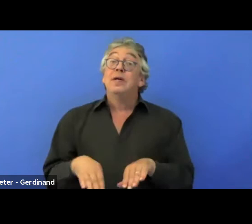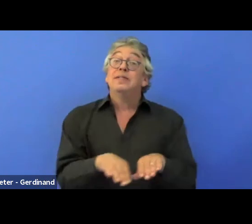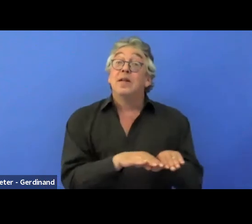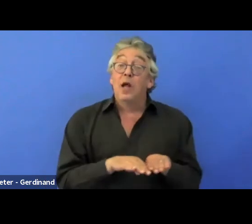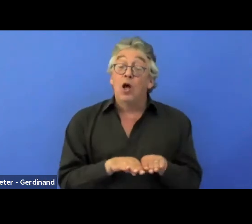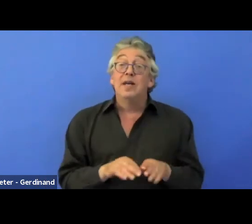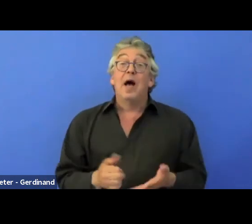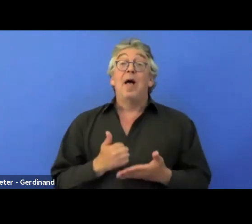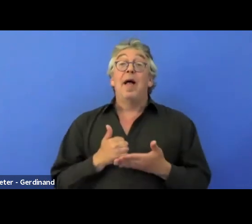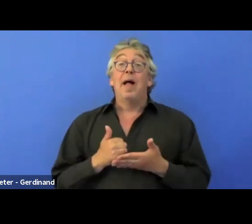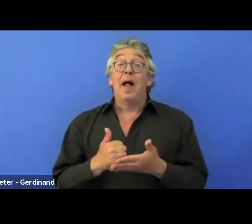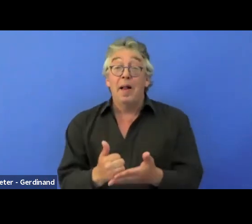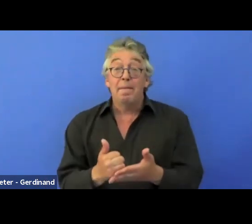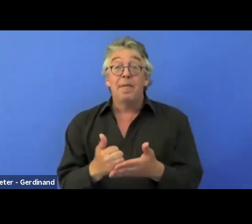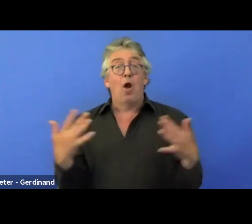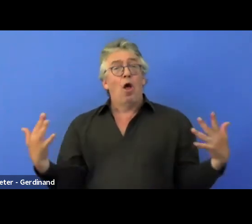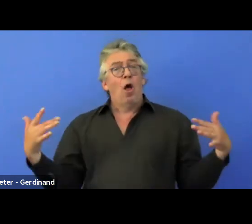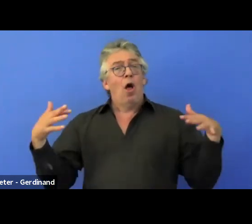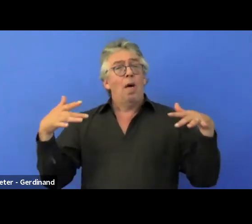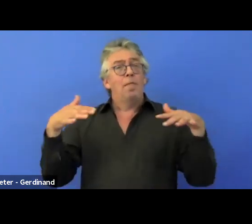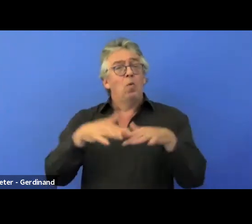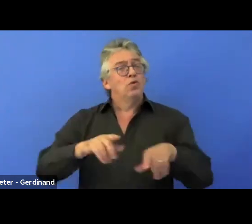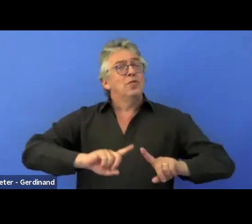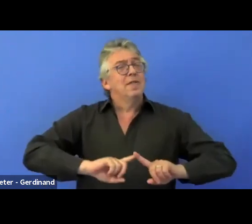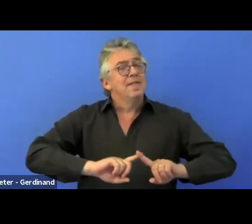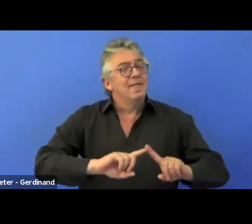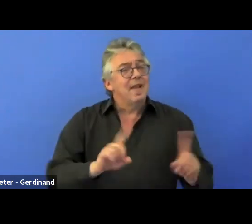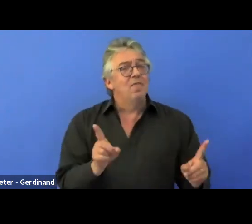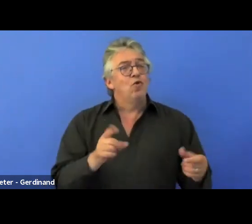the approach to products and services in Europe.